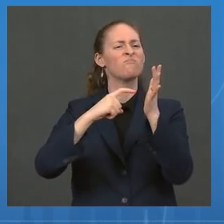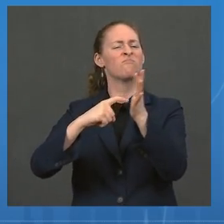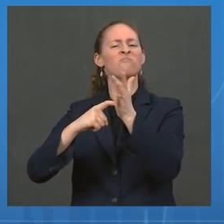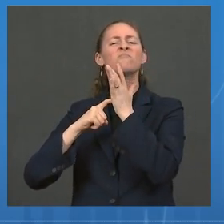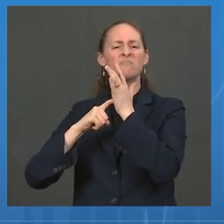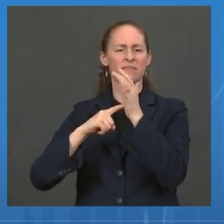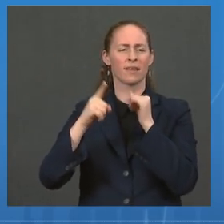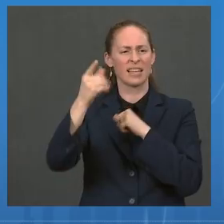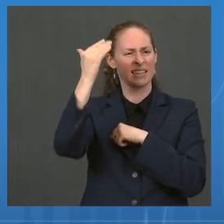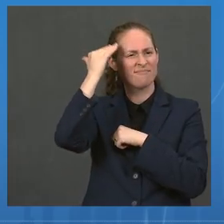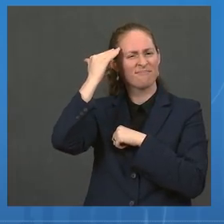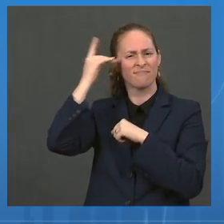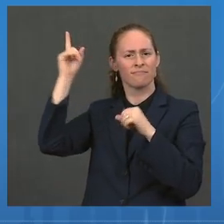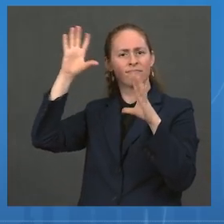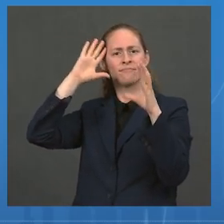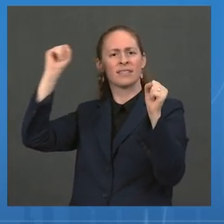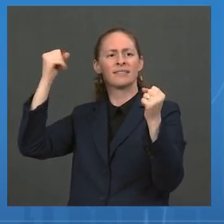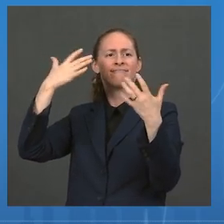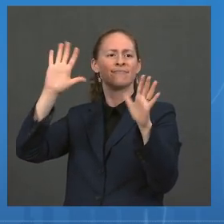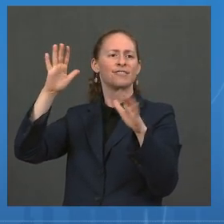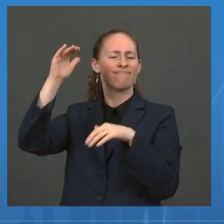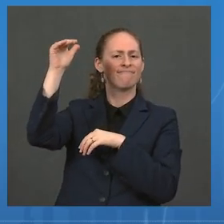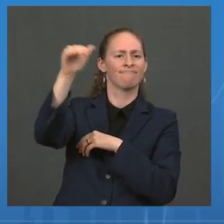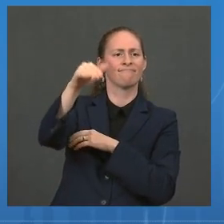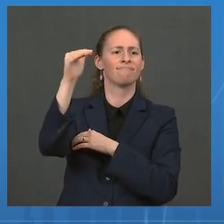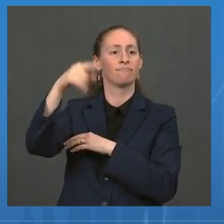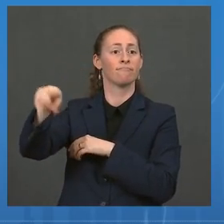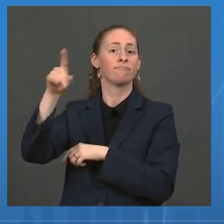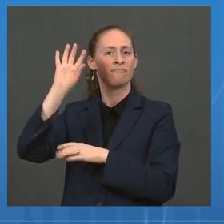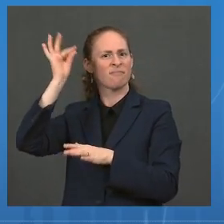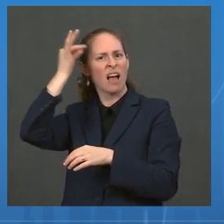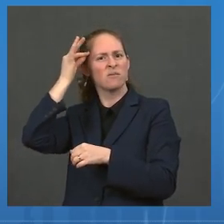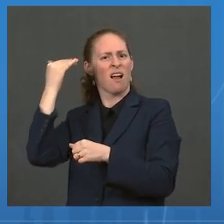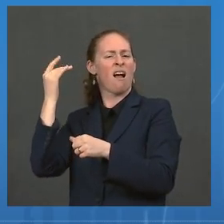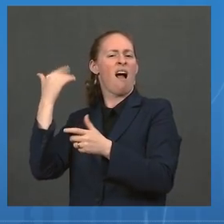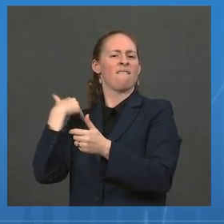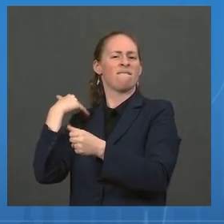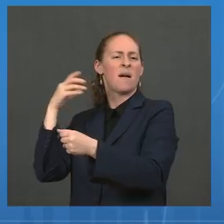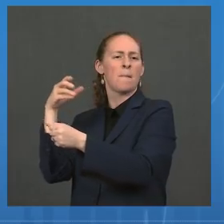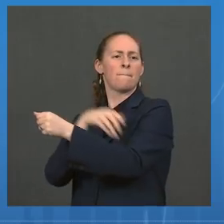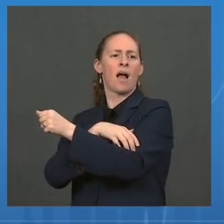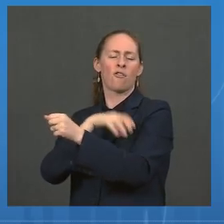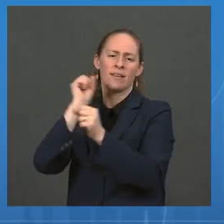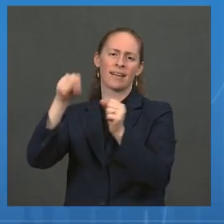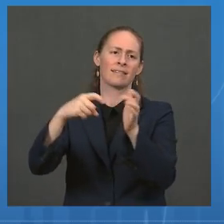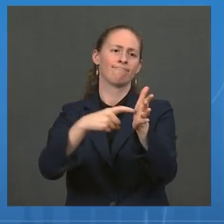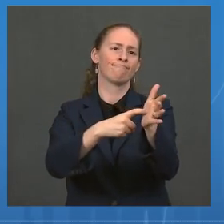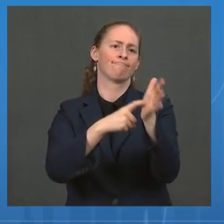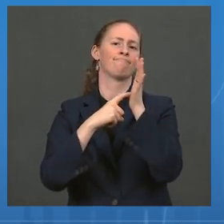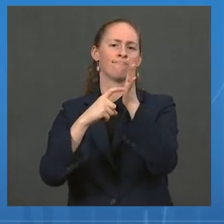the federal government will be using its authorities and levers to require vaccination for federal workers, healthcare workers,